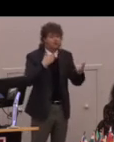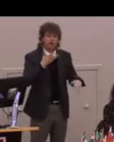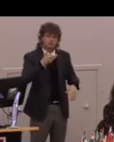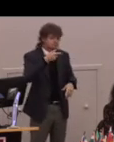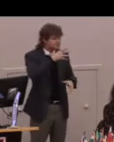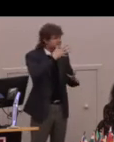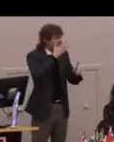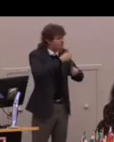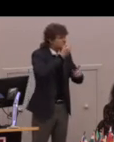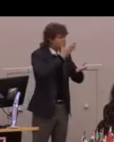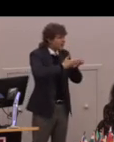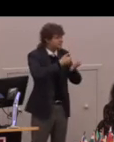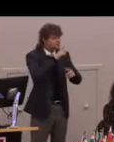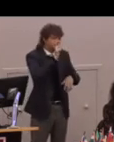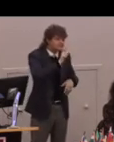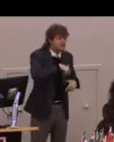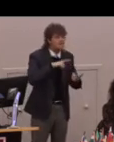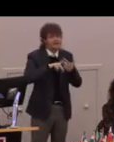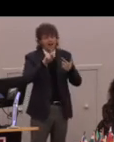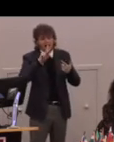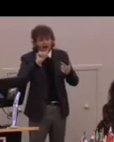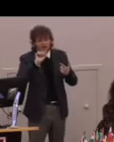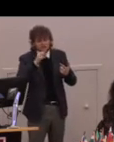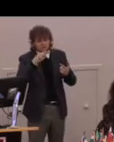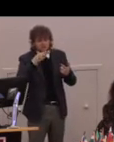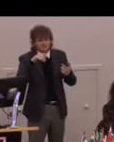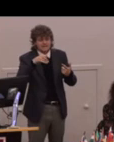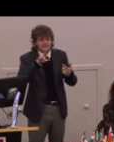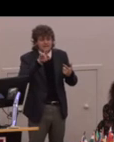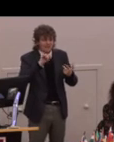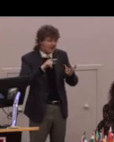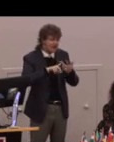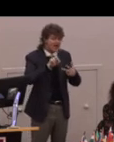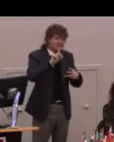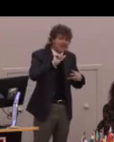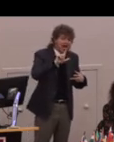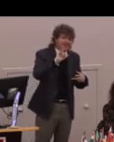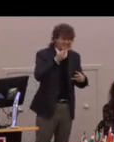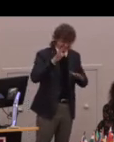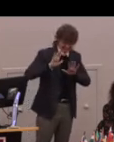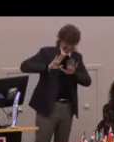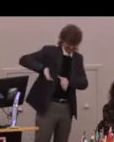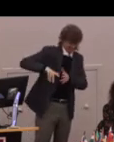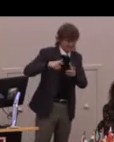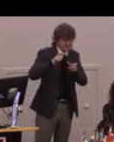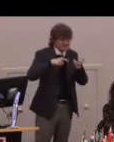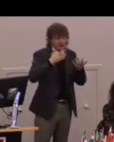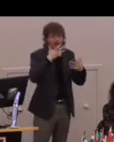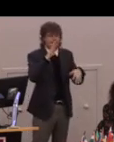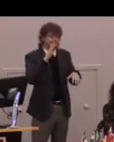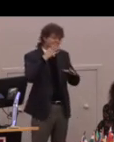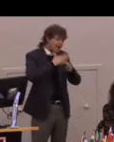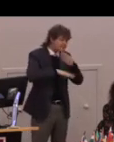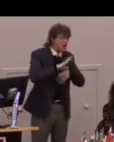disabled and trans folks. The amount of policing, control and surveys they've acquired over